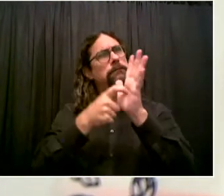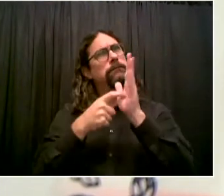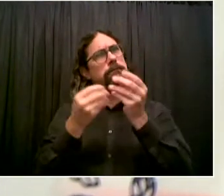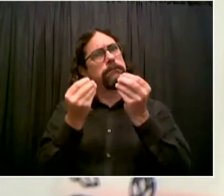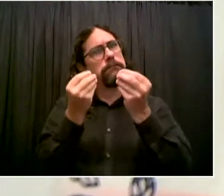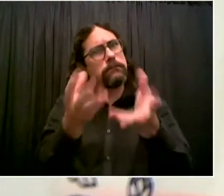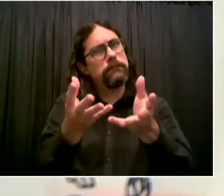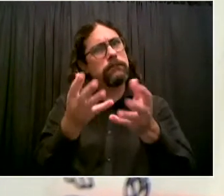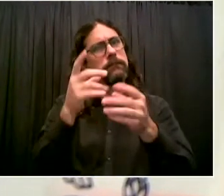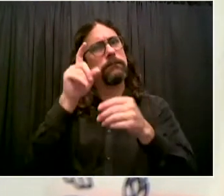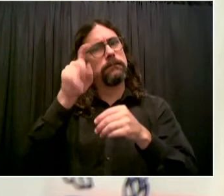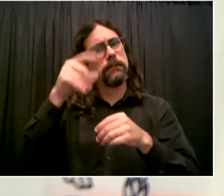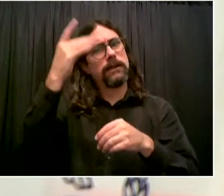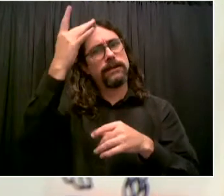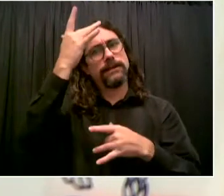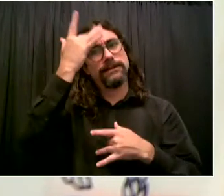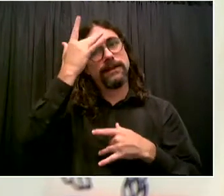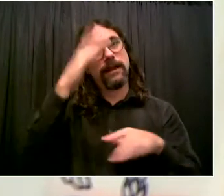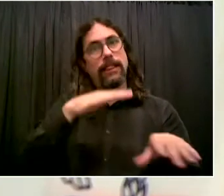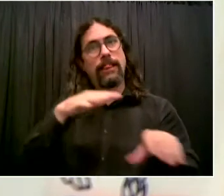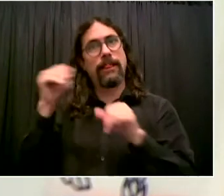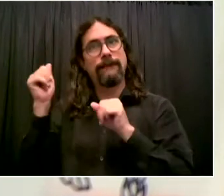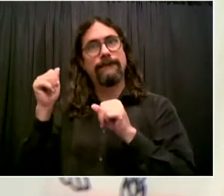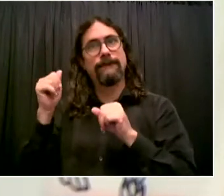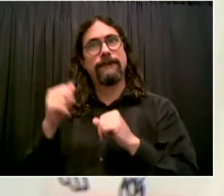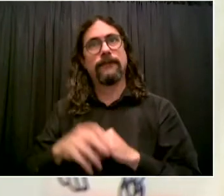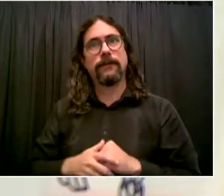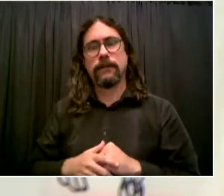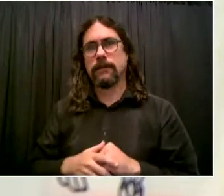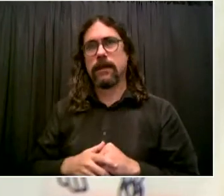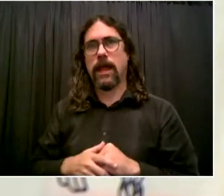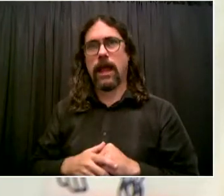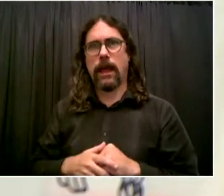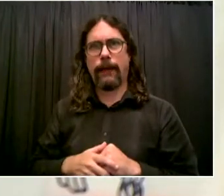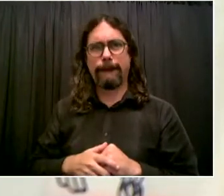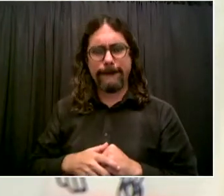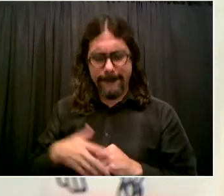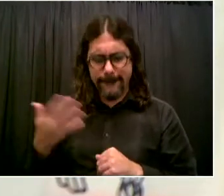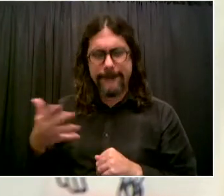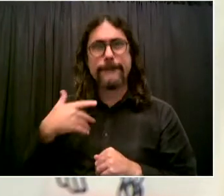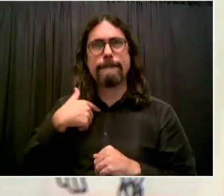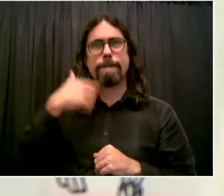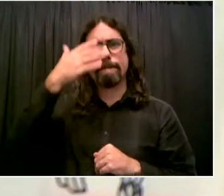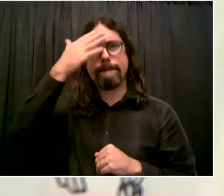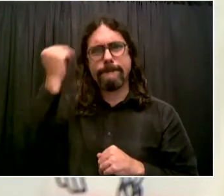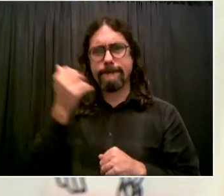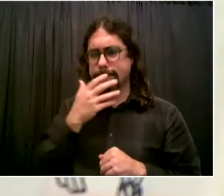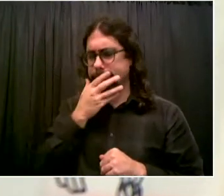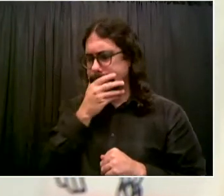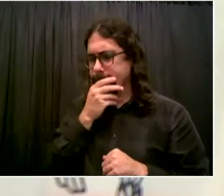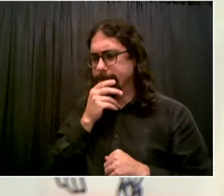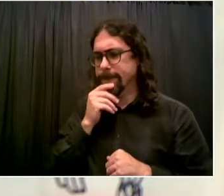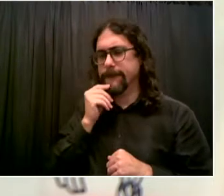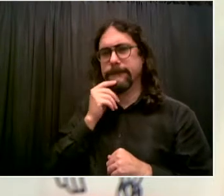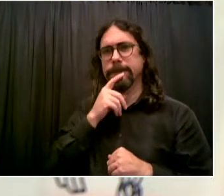WEEK LAWS THAT HAVE BEEN PUT IN PLACE. TALK ABOUT